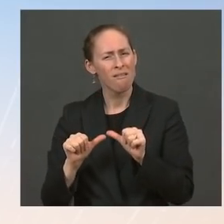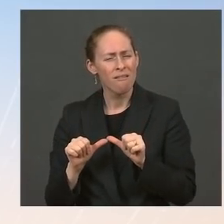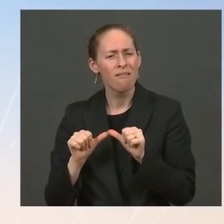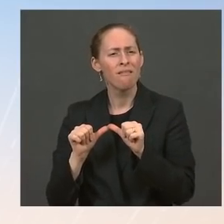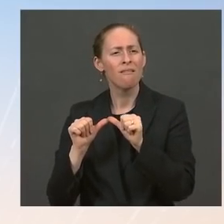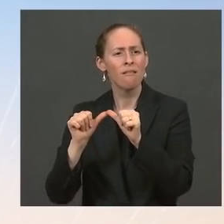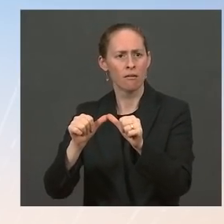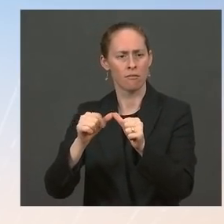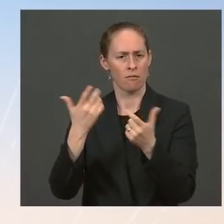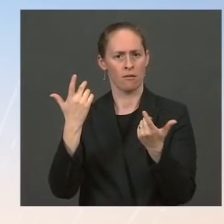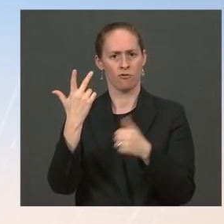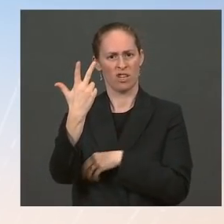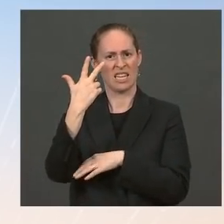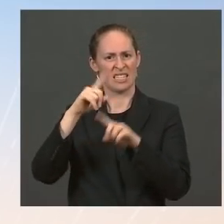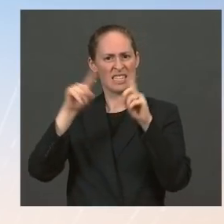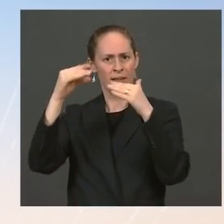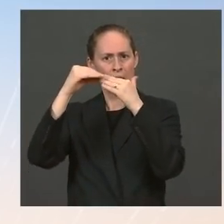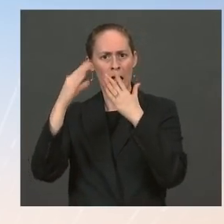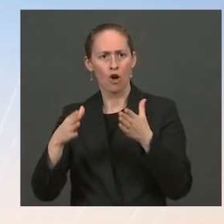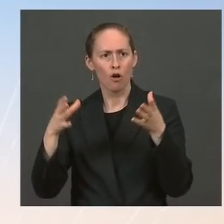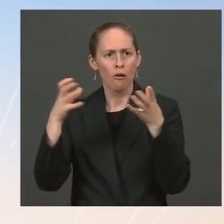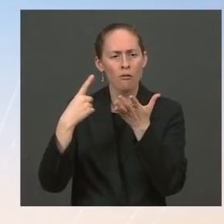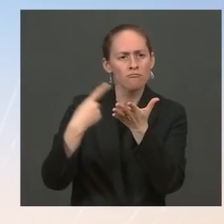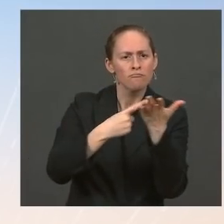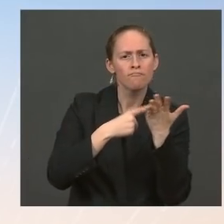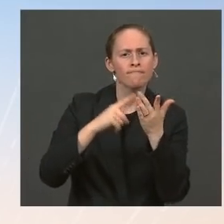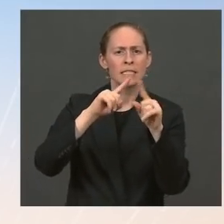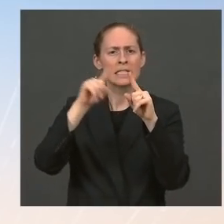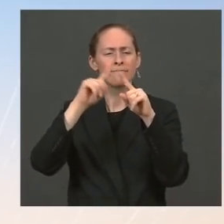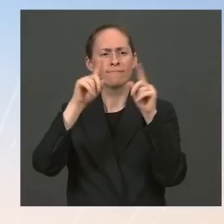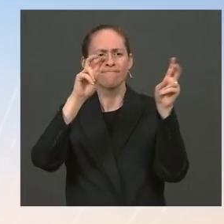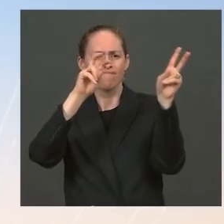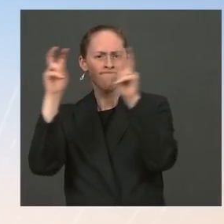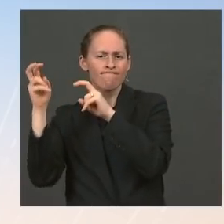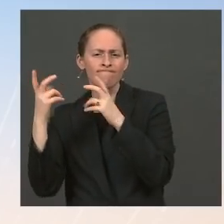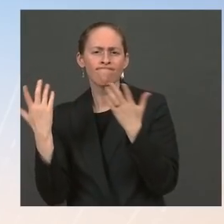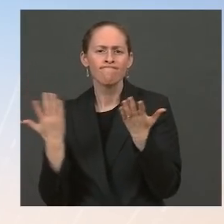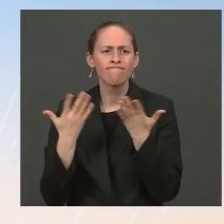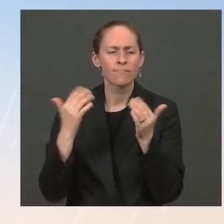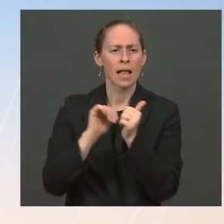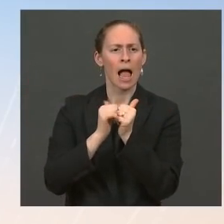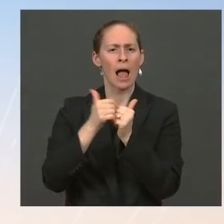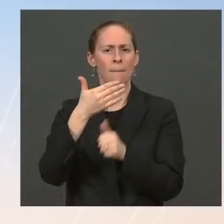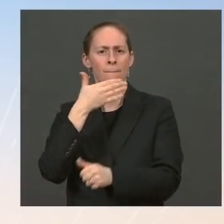have a discussion about a range of challenges we all face, whether it's improving vaccine distribution and pandemic preparedness --